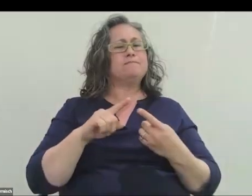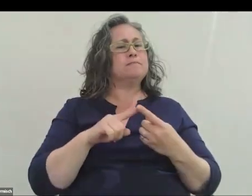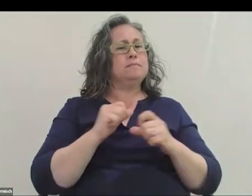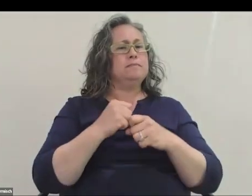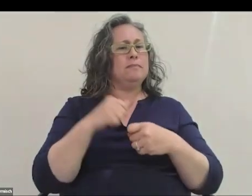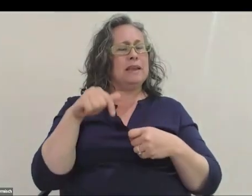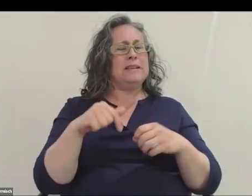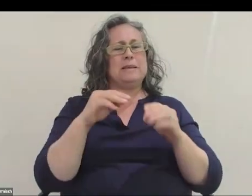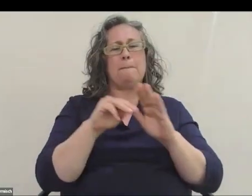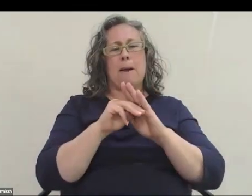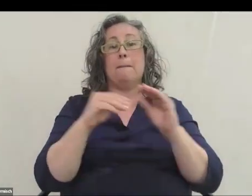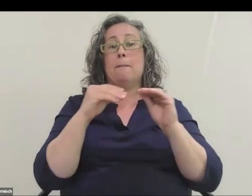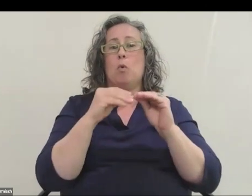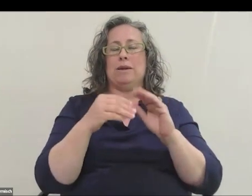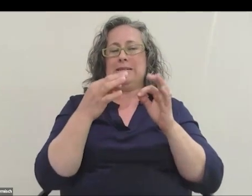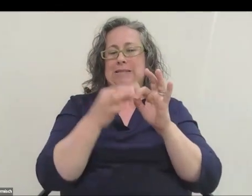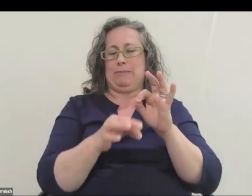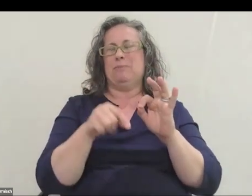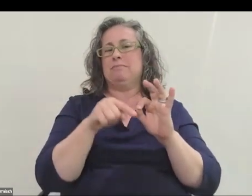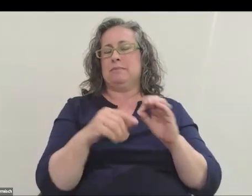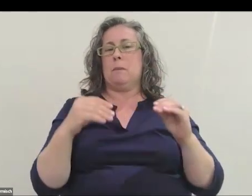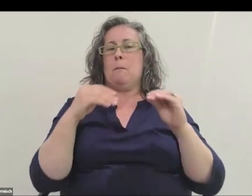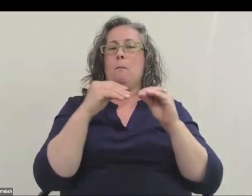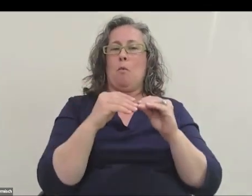To simplify this model, here is a simplified version